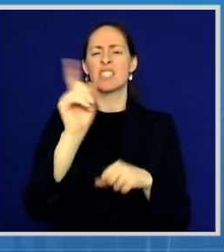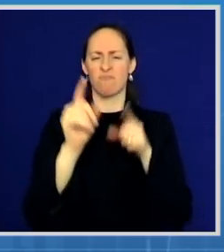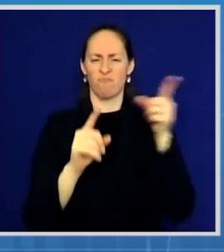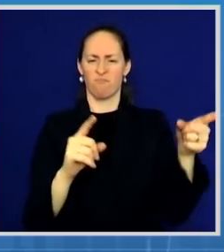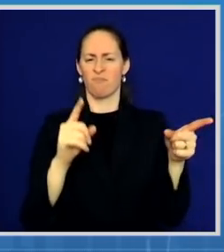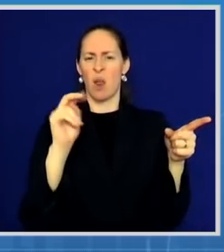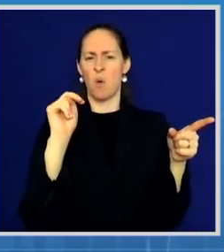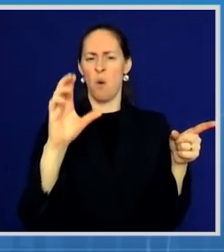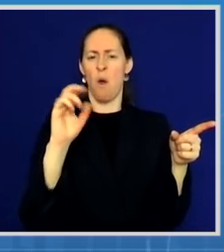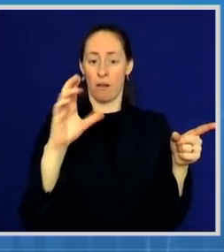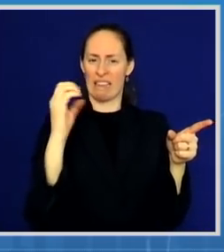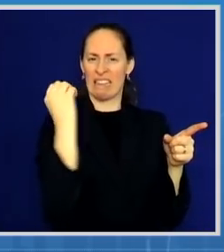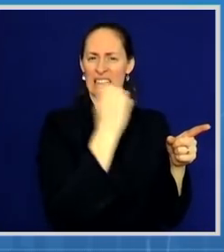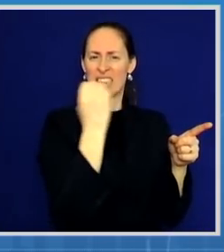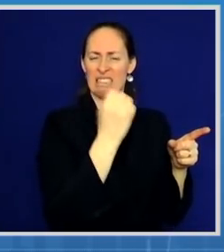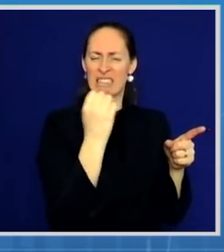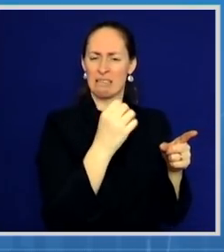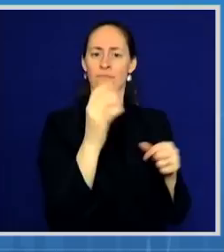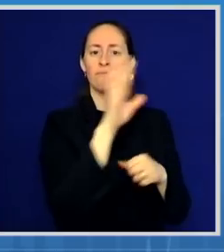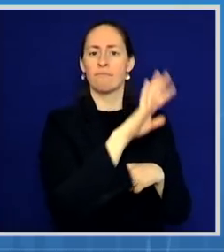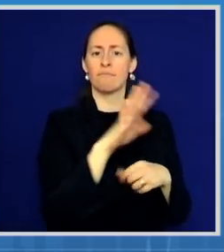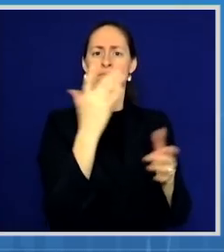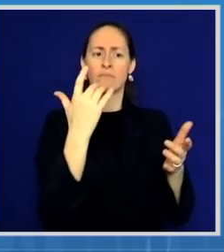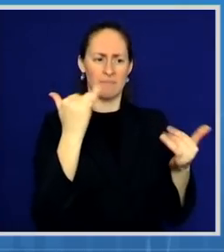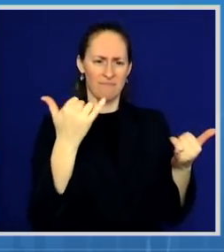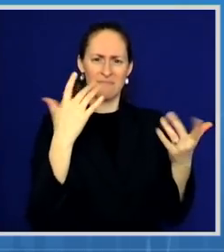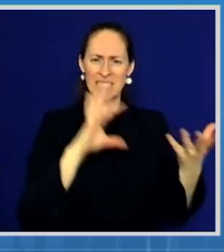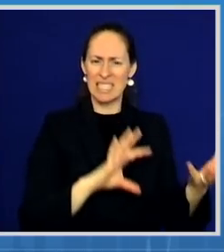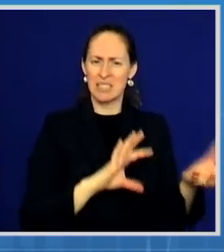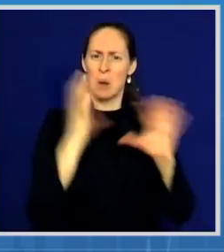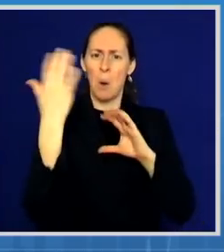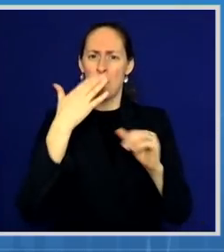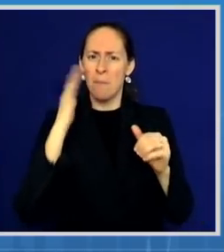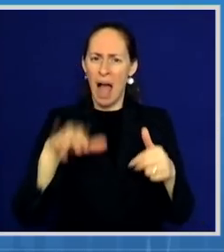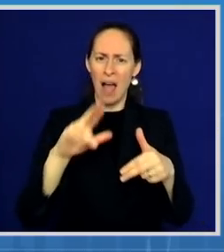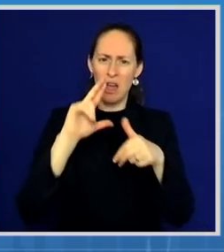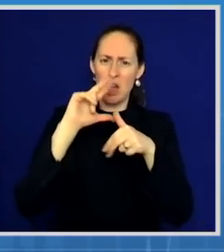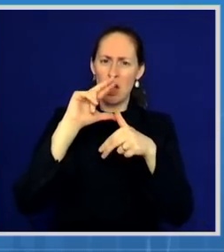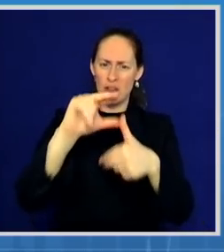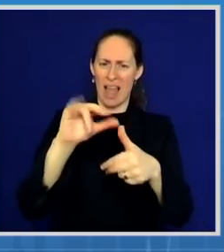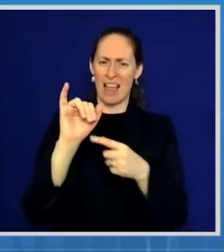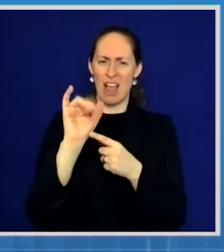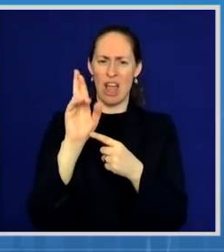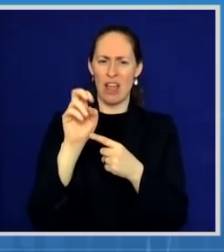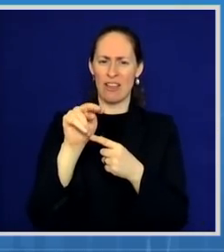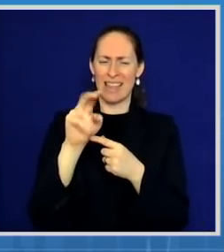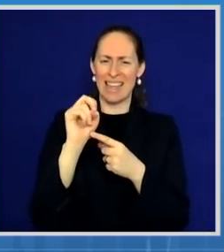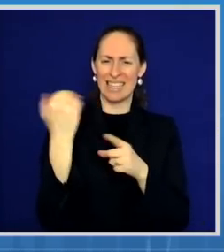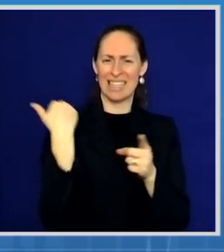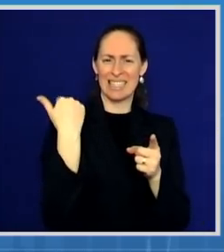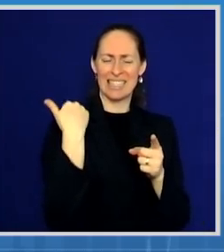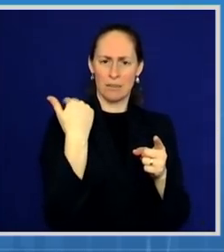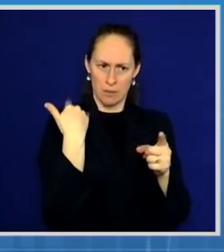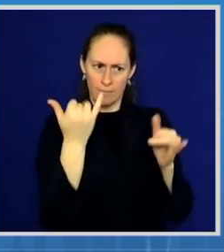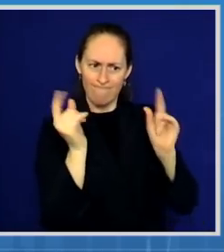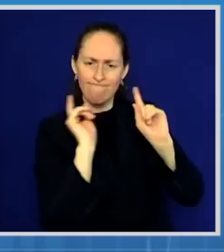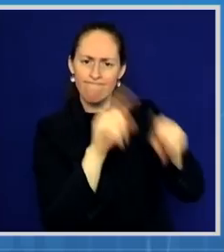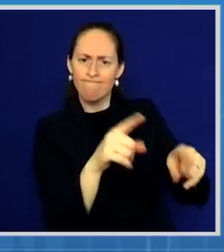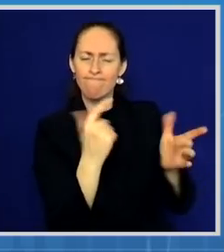in disaster recovery following Hurricane Irene, and today, the organization is engaging older adults by answering their questions about vaccines,